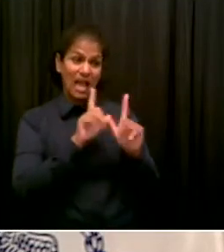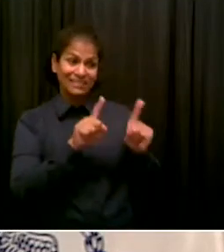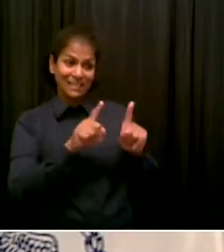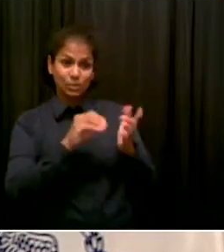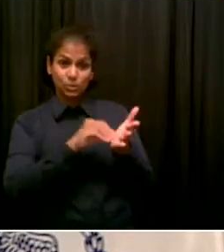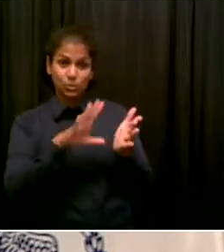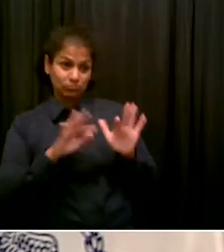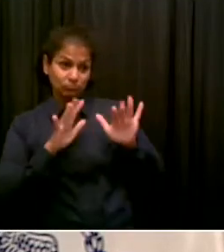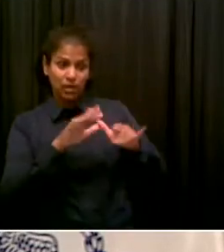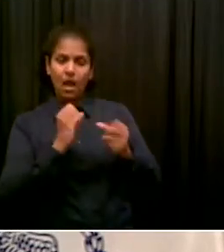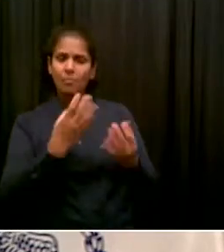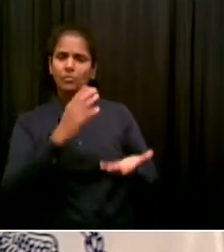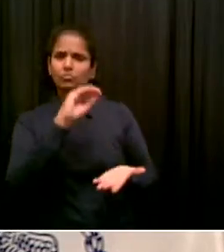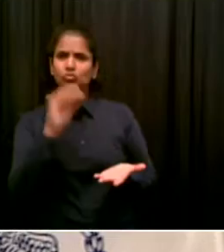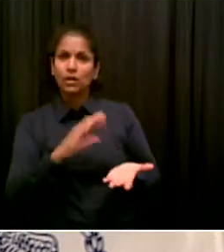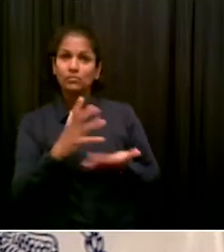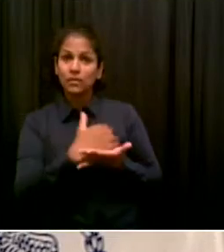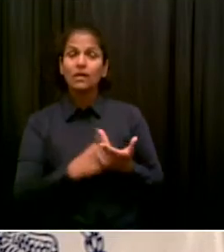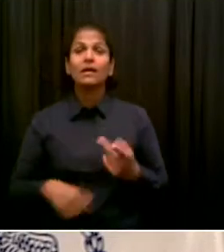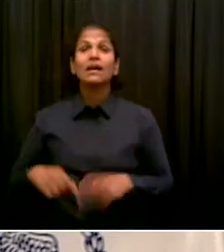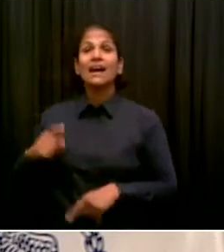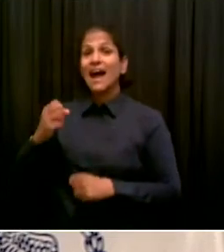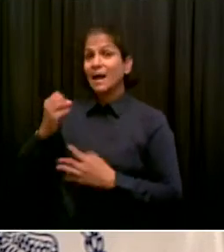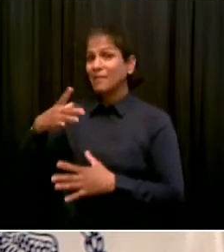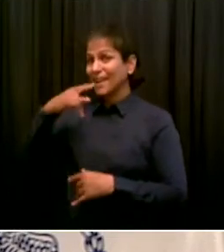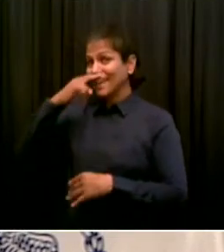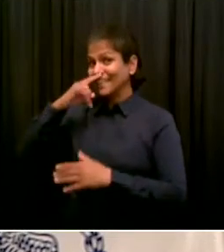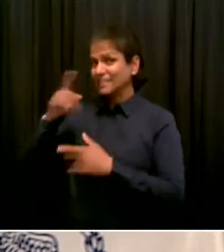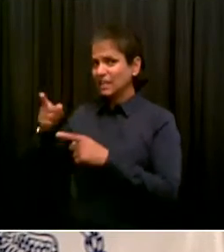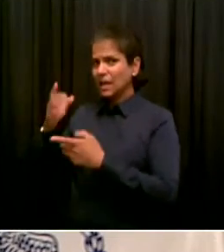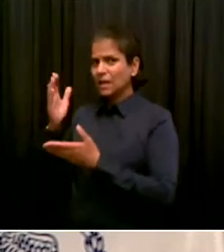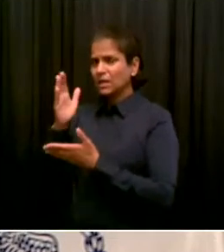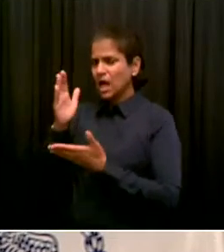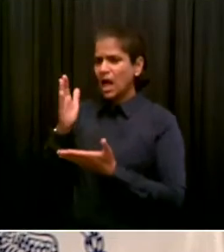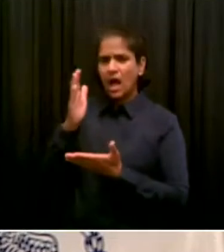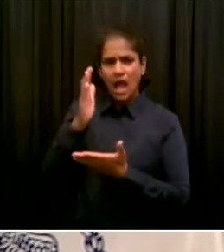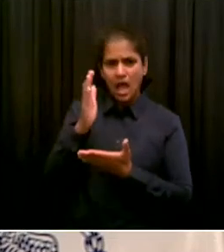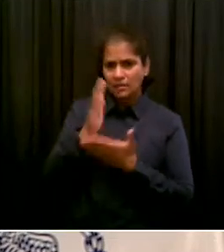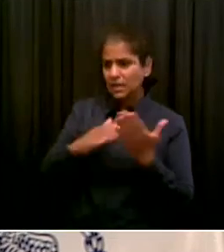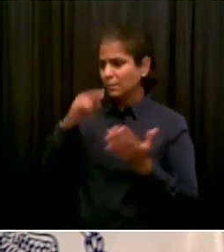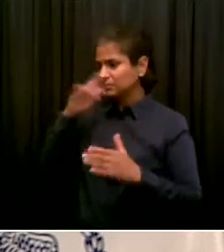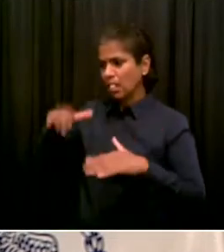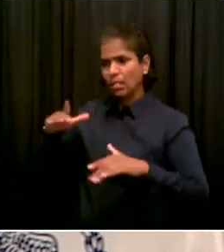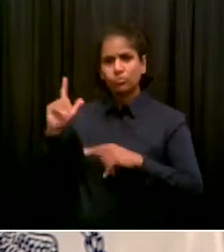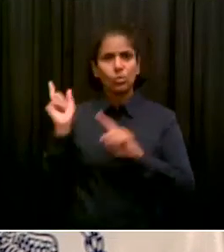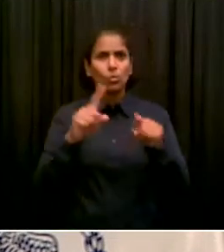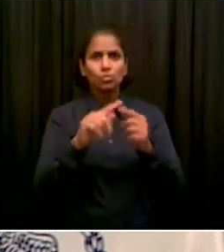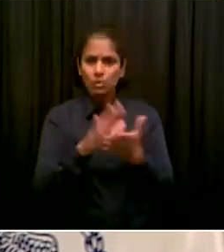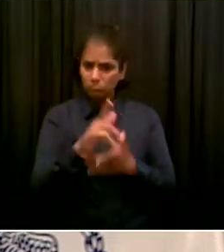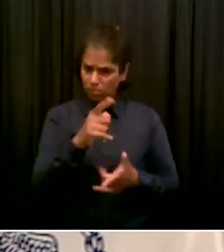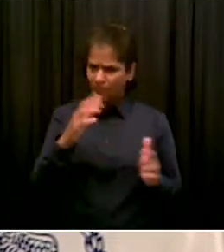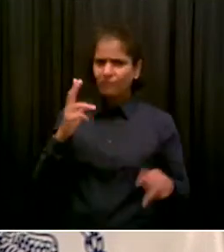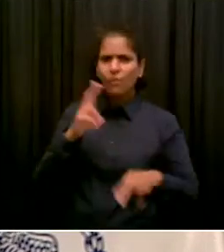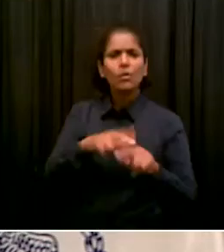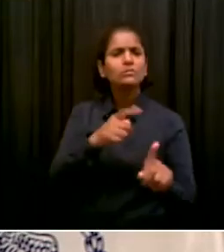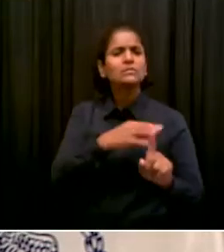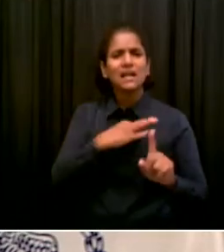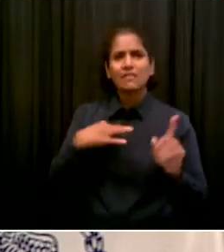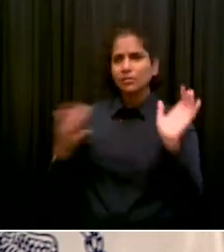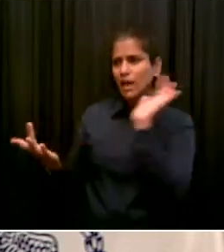TALKING ABOUT THE ATTENDANCE RATE, WHAT IS THE PLAN FOR OUTREACH FOR THE KIDS WHO DID